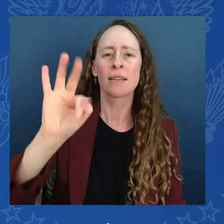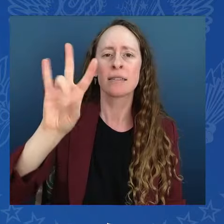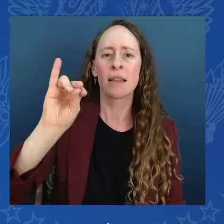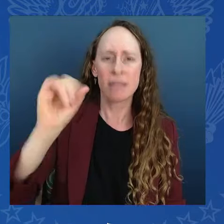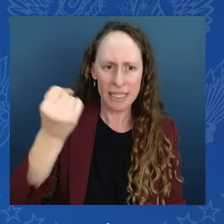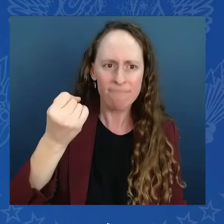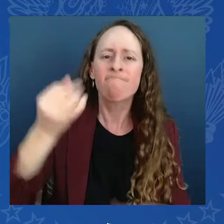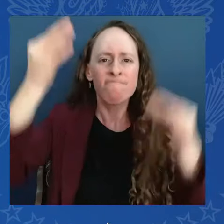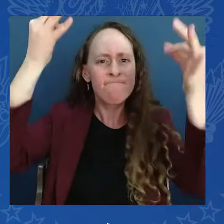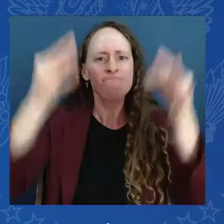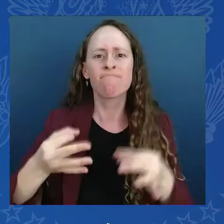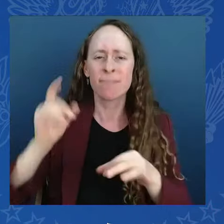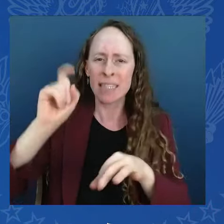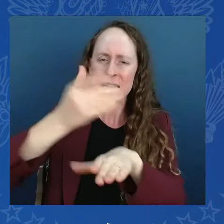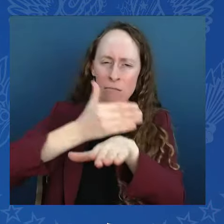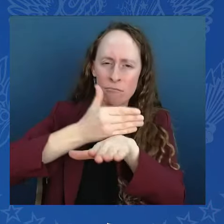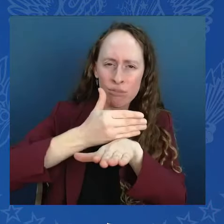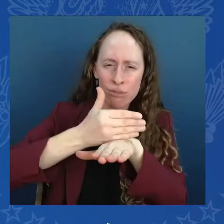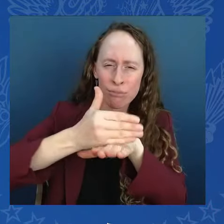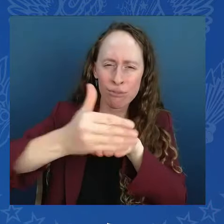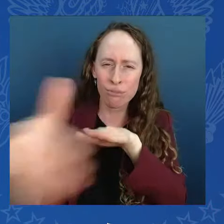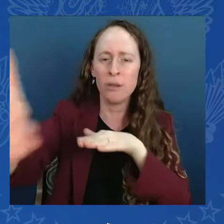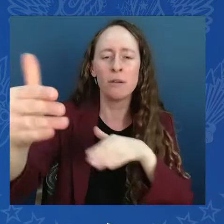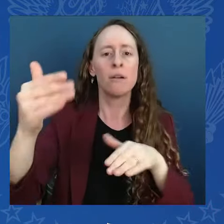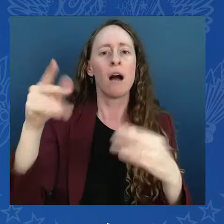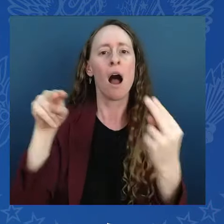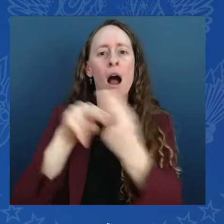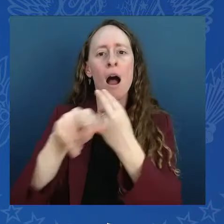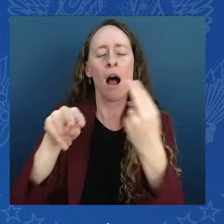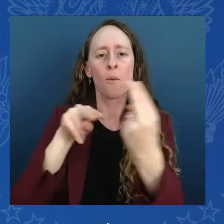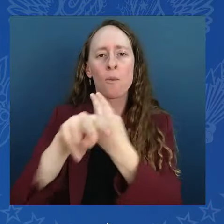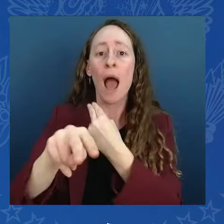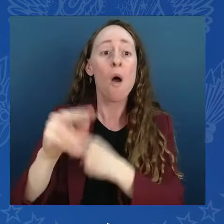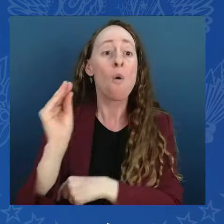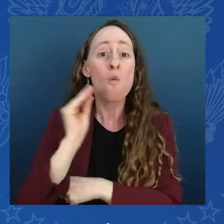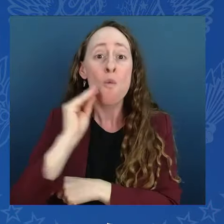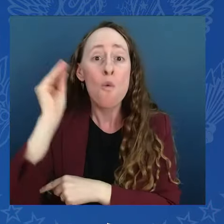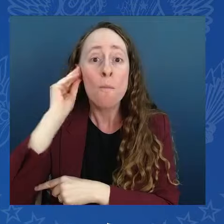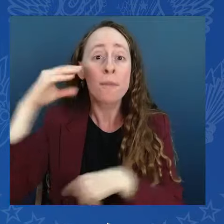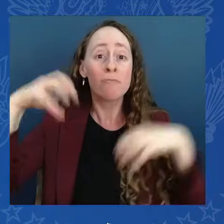Roughly -- they tore down roughly 17,000 homes and 1,000 businesses were lost,